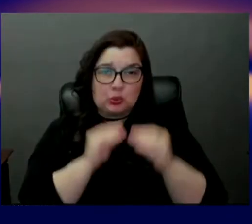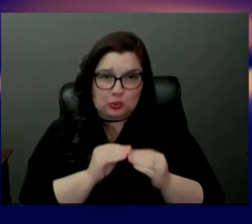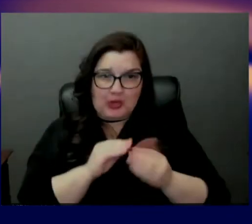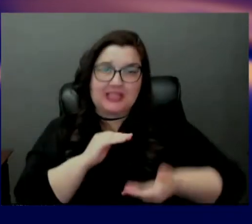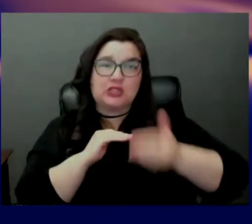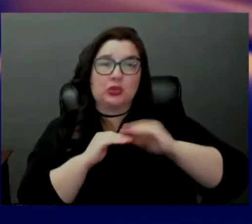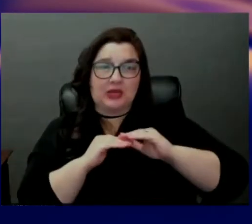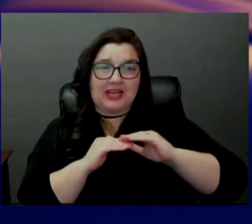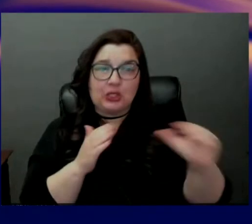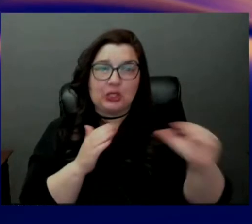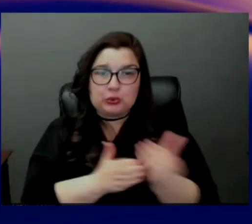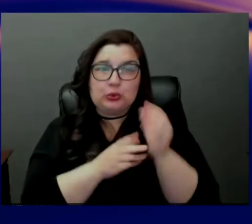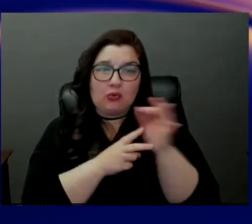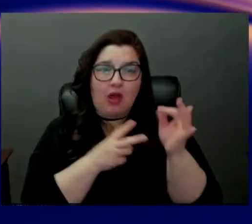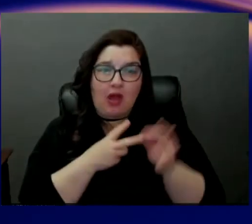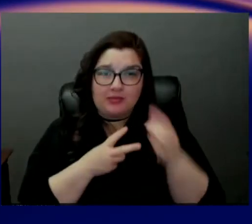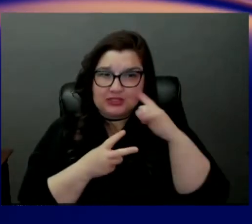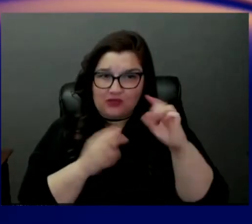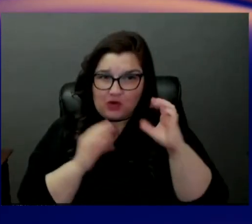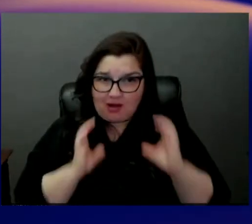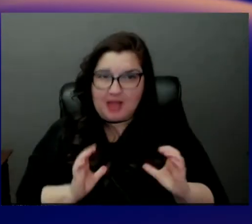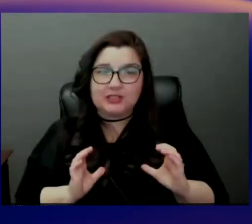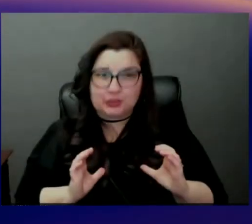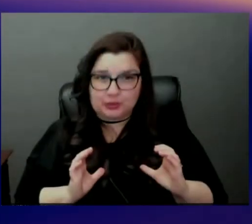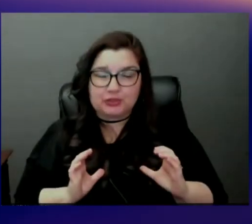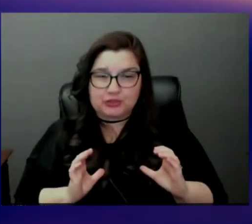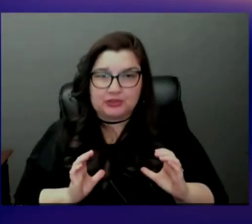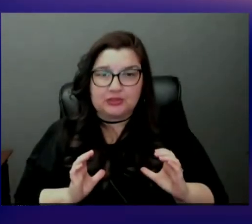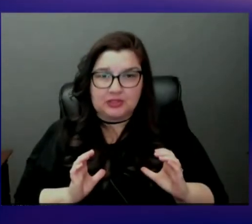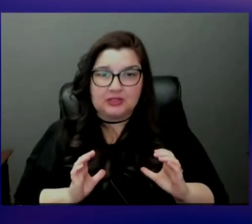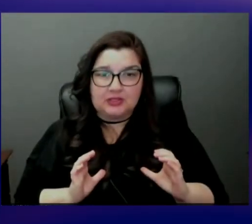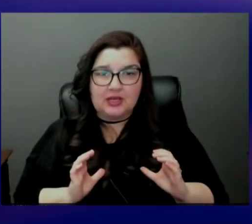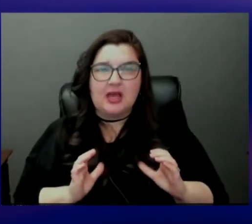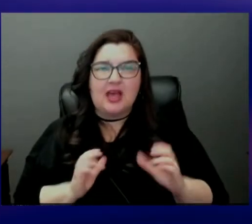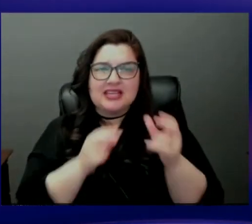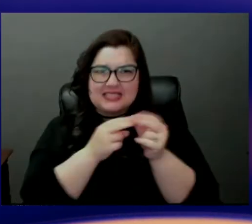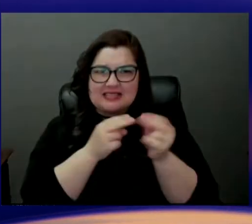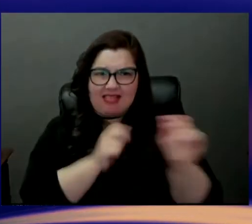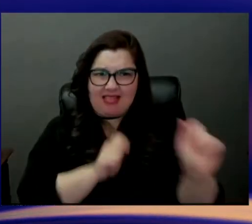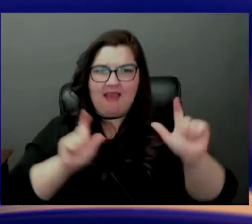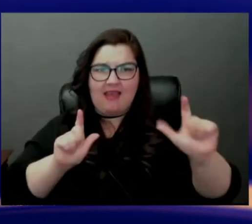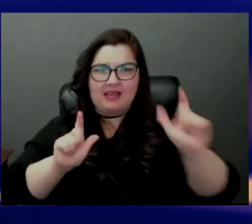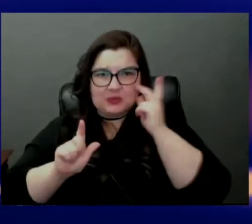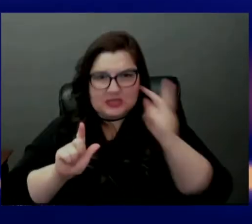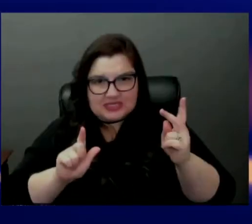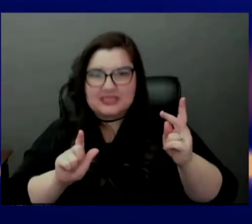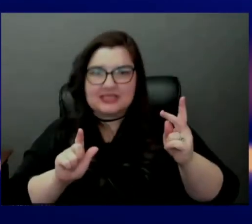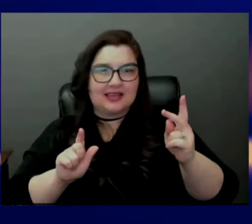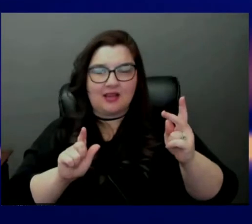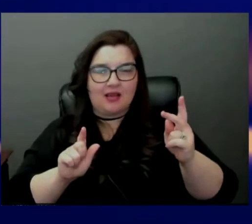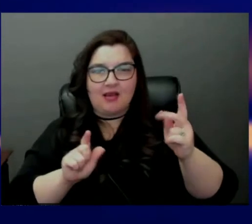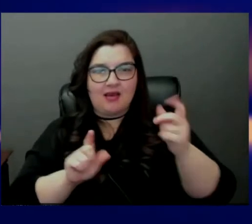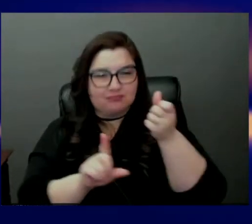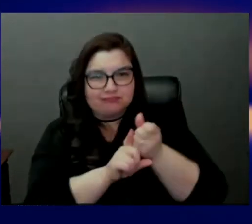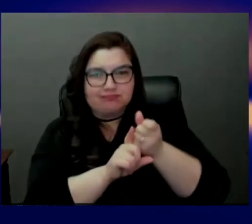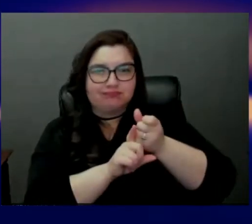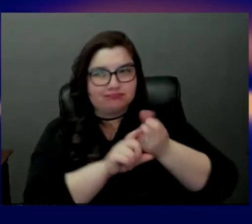And there's some slides that should add where all of a sudden it hits the hockey stick and it kind of goes up in 2017,